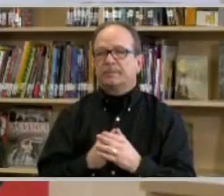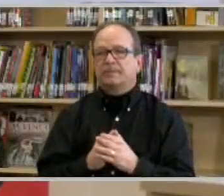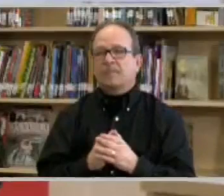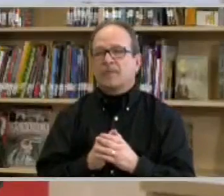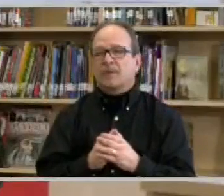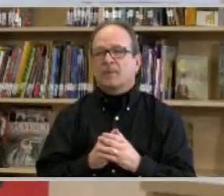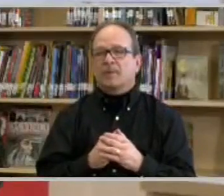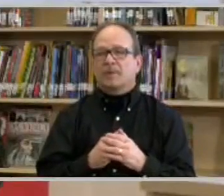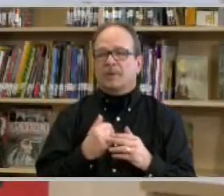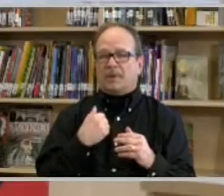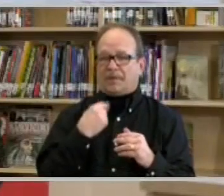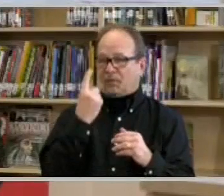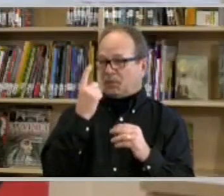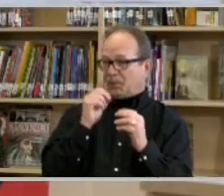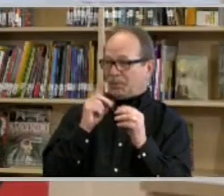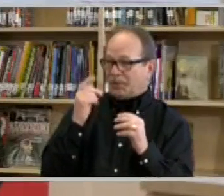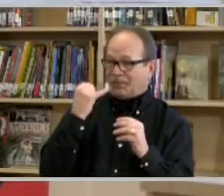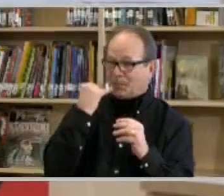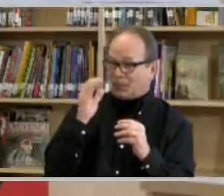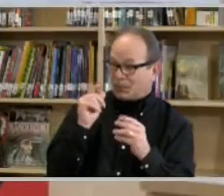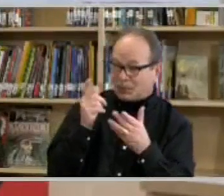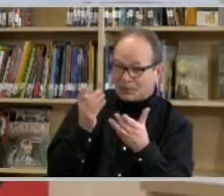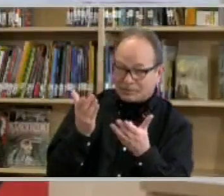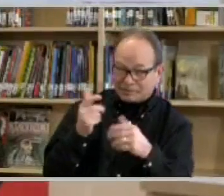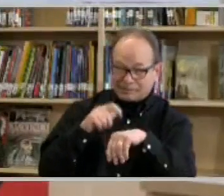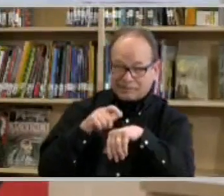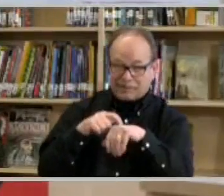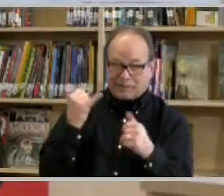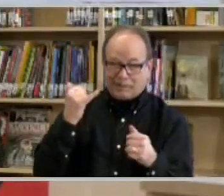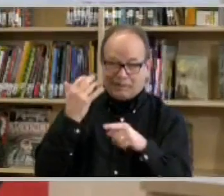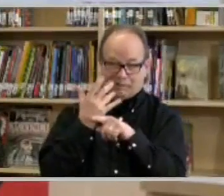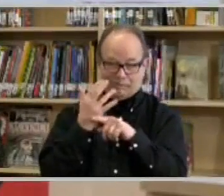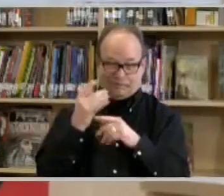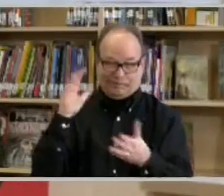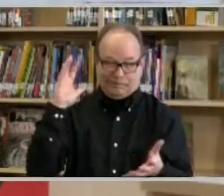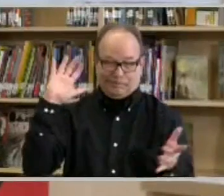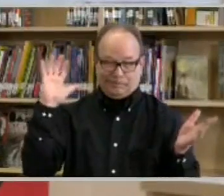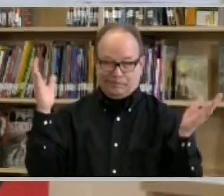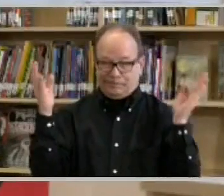GOING TO CONTINUE TO BE FOCUSED ON THAT AS WELL. THANK YOU FOR YOUR CALL. I THINK WE MAY HAVE TIME FOR ONE